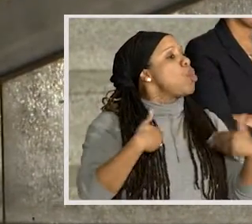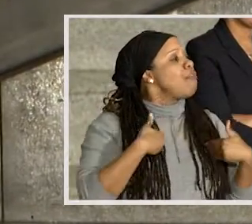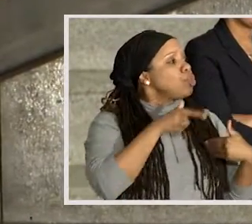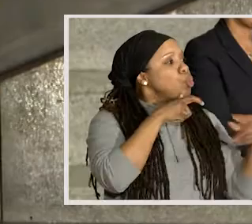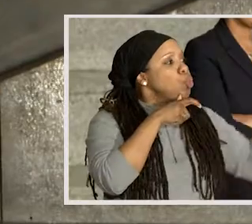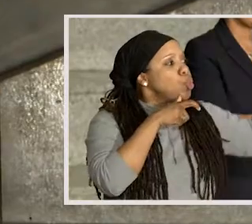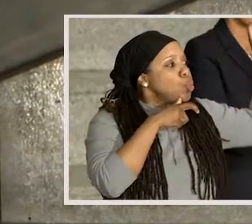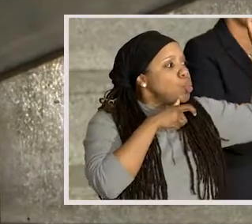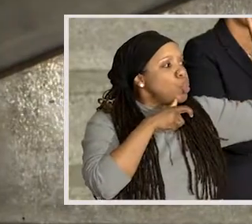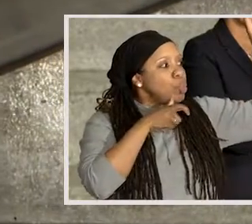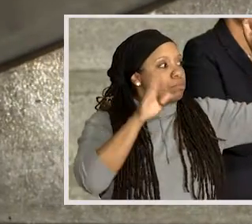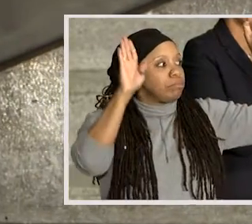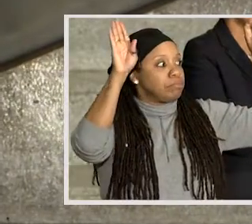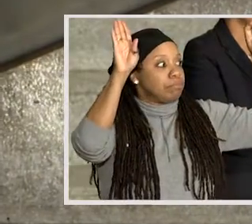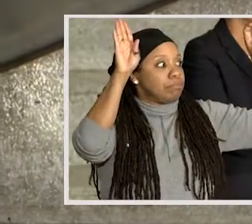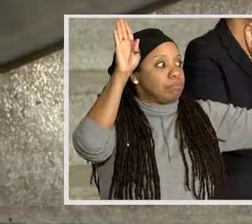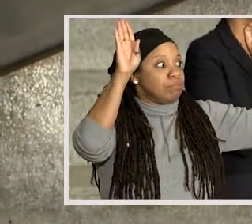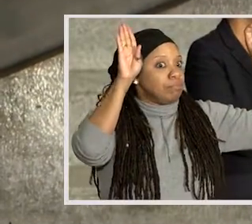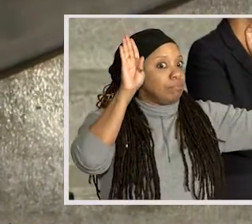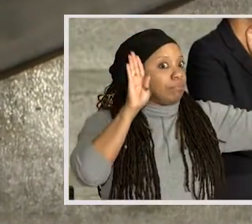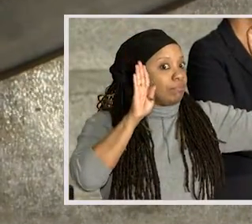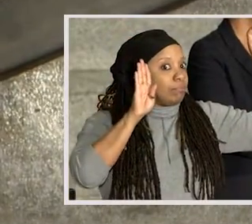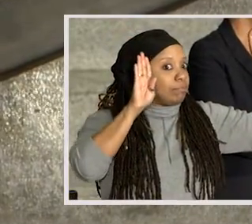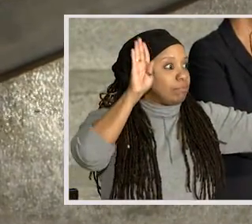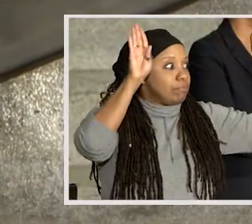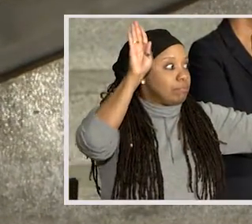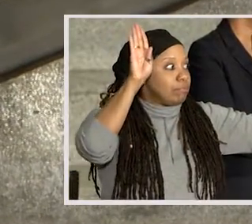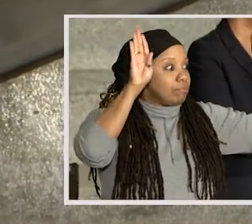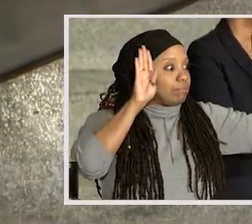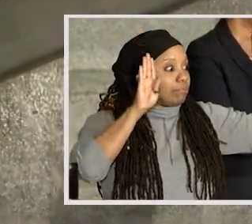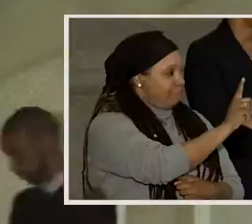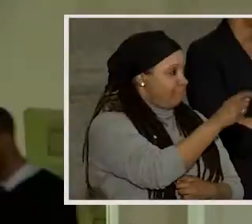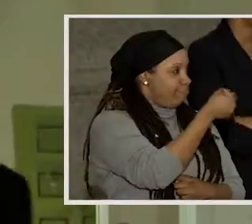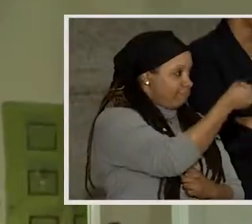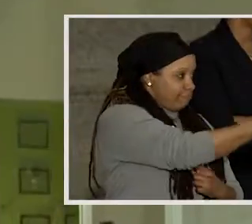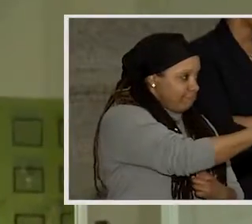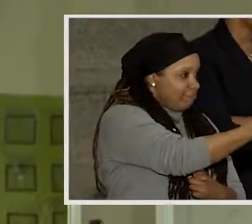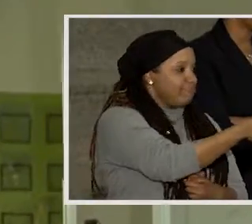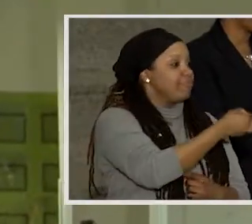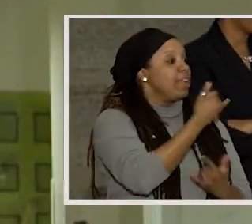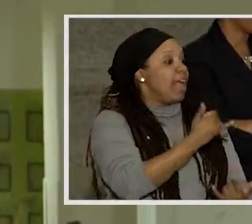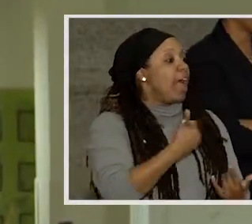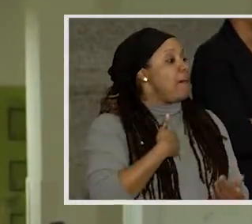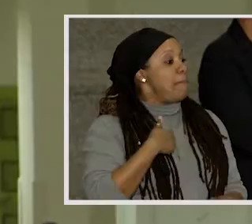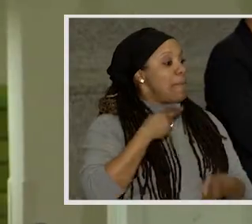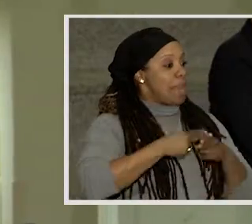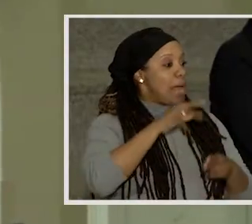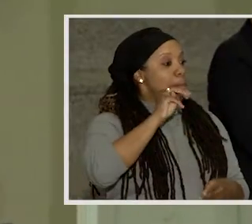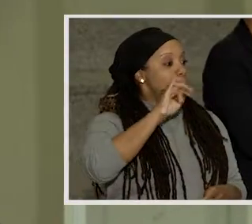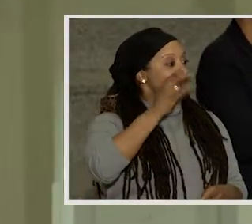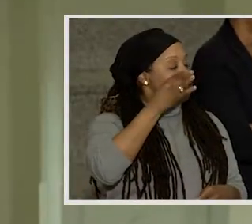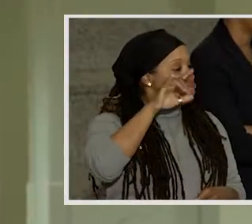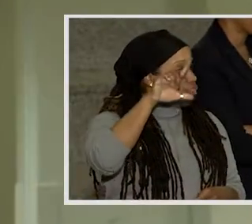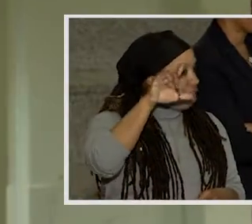ANOTHER ONE OF THOSE TABLES NOT TO REWARD BAD BEHAVIOR BUT TABLE MY NAME IS MICHELLE AND I LIVE IN WARD 1 IN MOUNT PLEASANT.